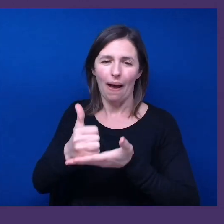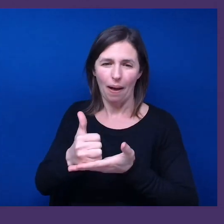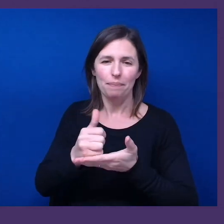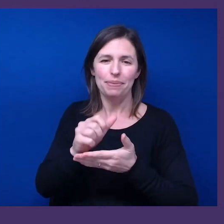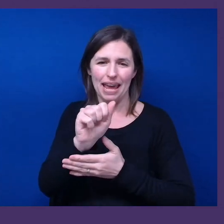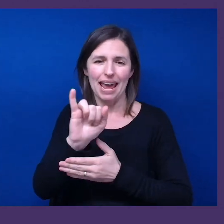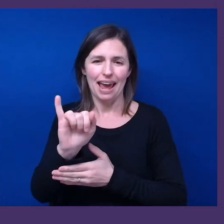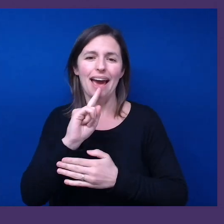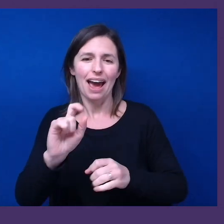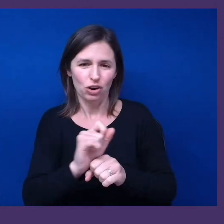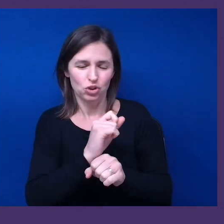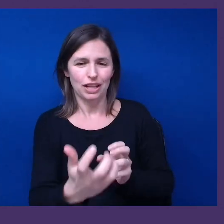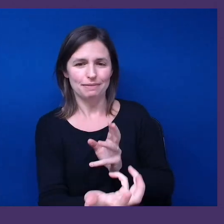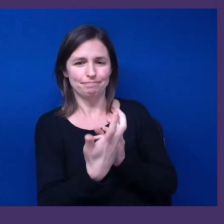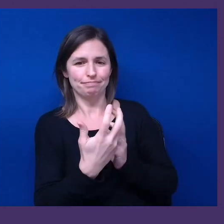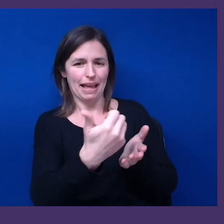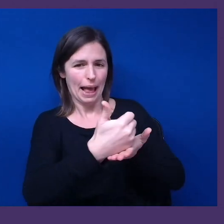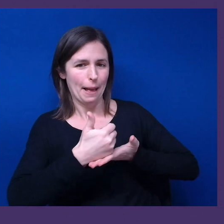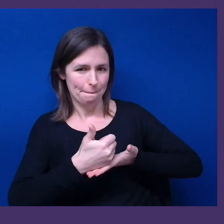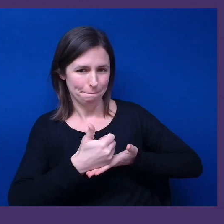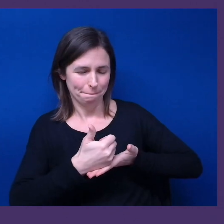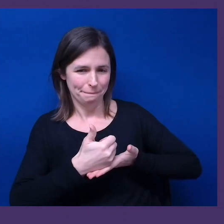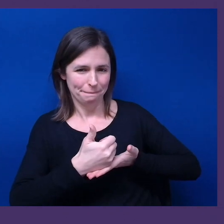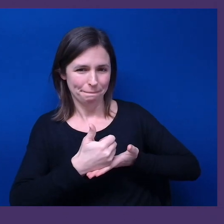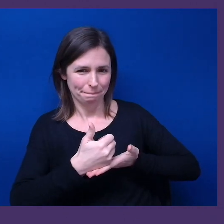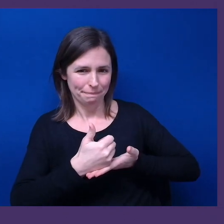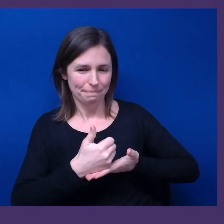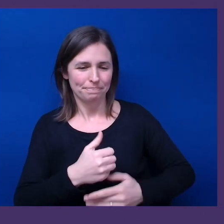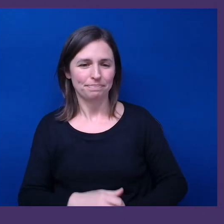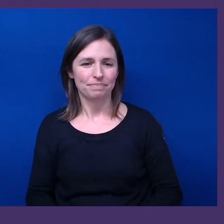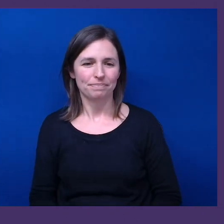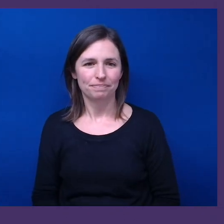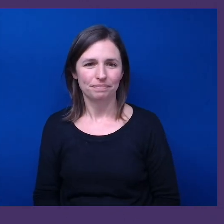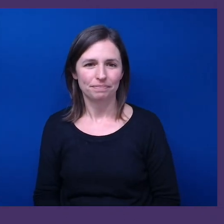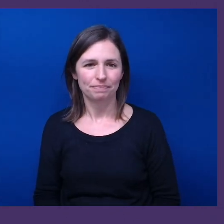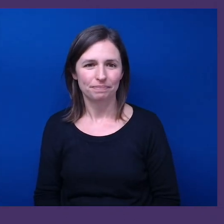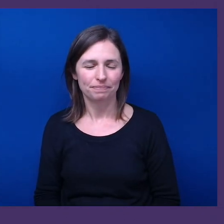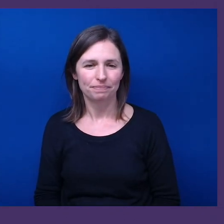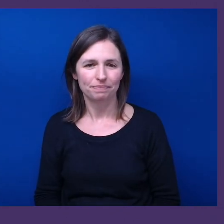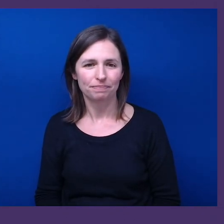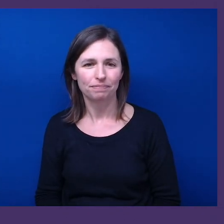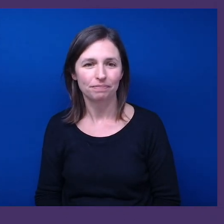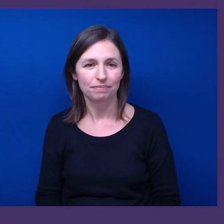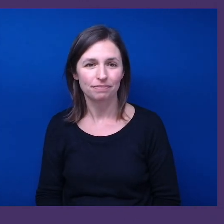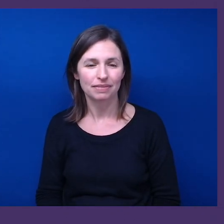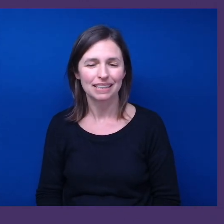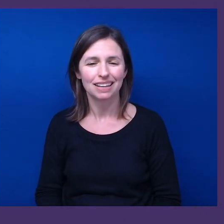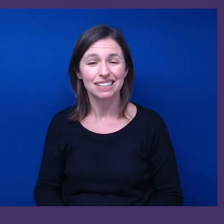So, let's break a few of them down. Simple prompts like asking direct questions